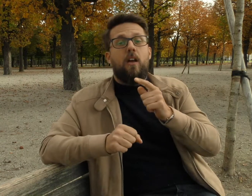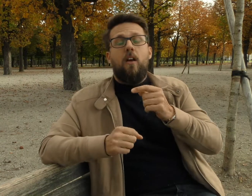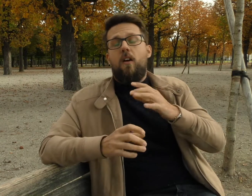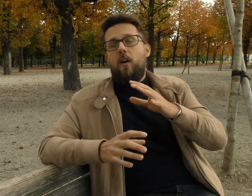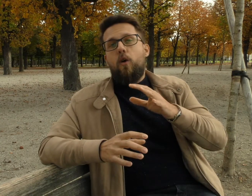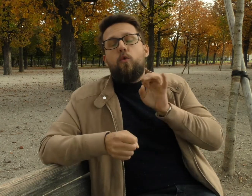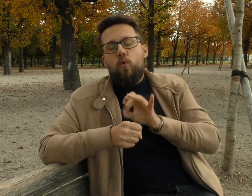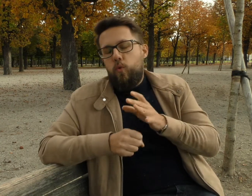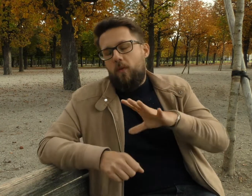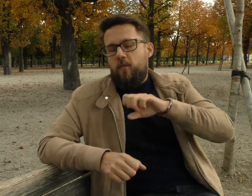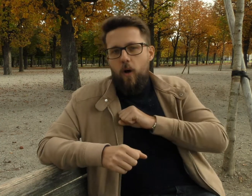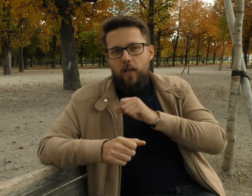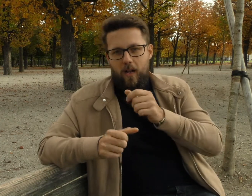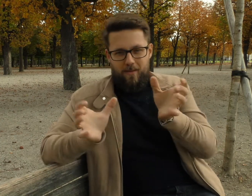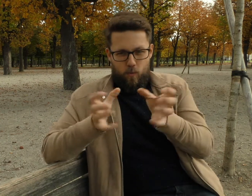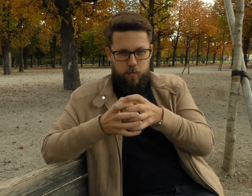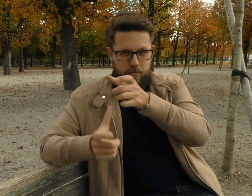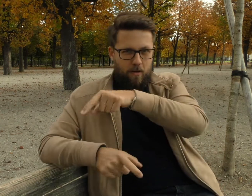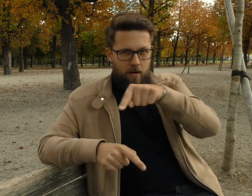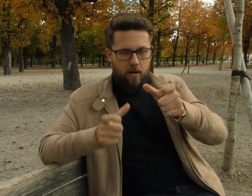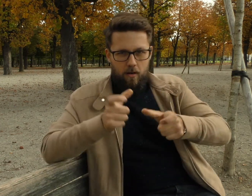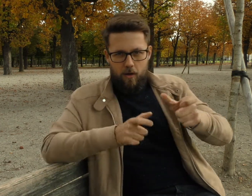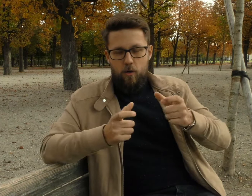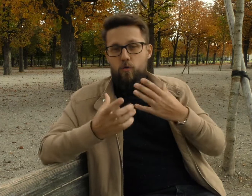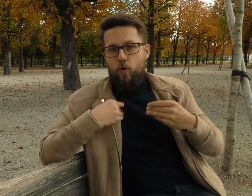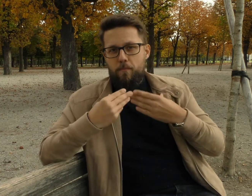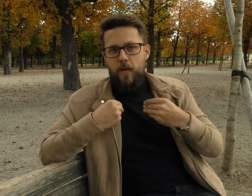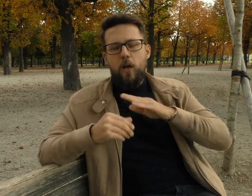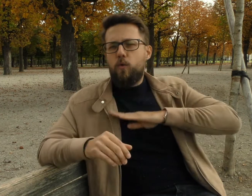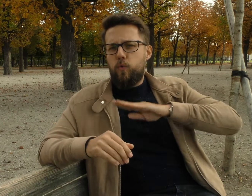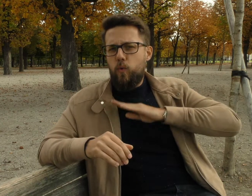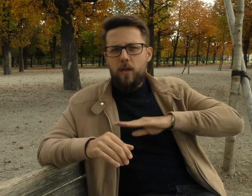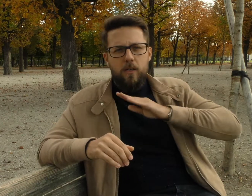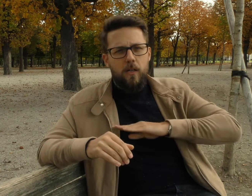It was a good luck and also an advantage that the actors were so patient.